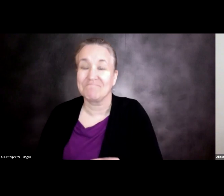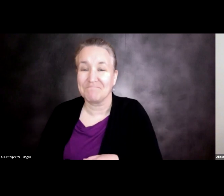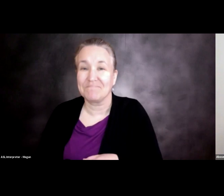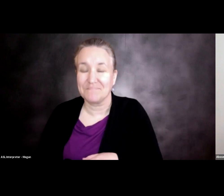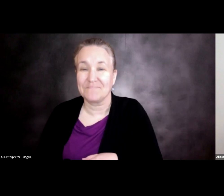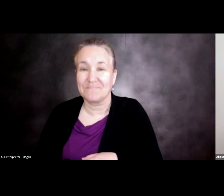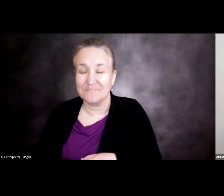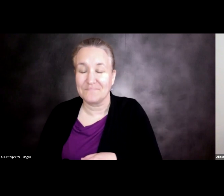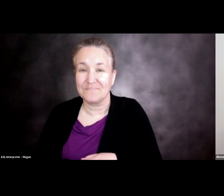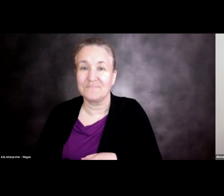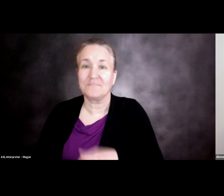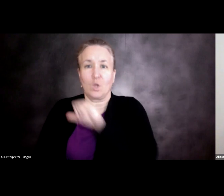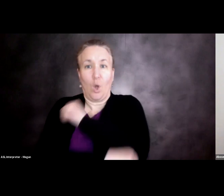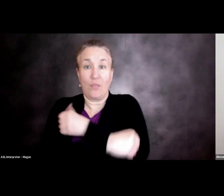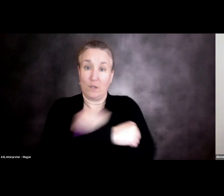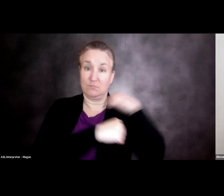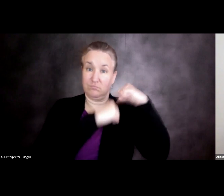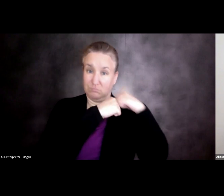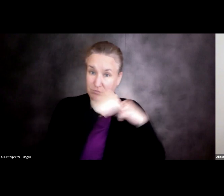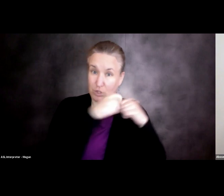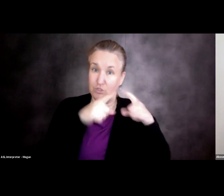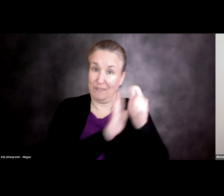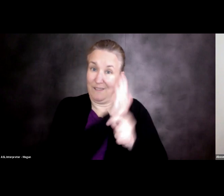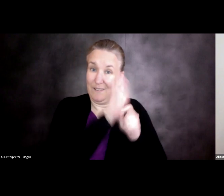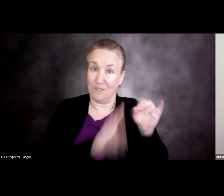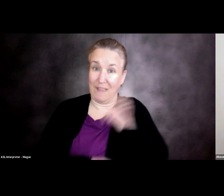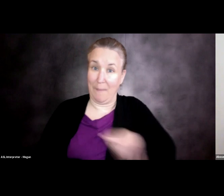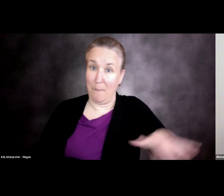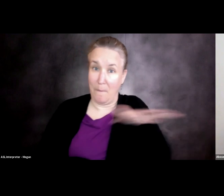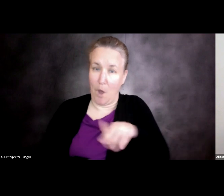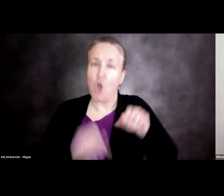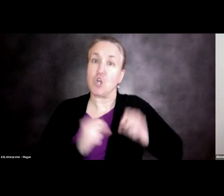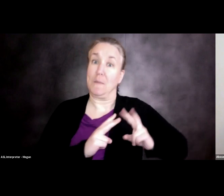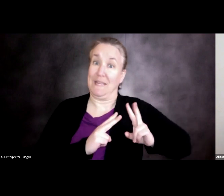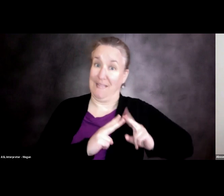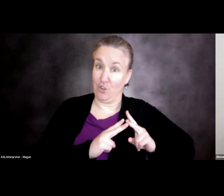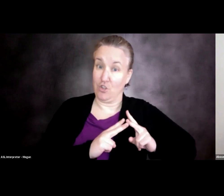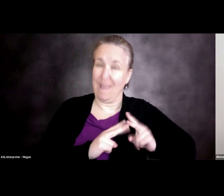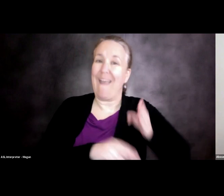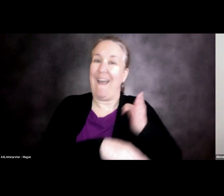Authority structures in the age of empire could be either enhancing or constraining